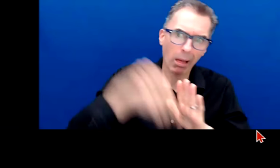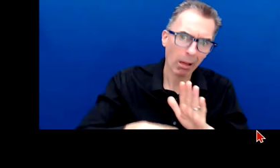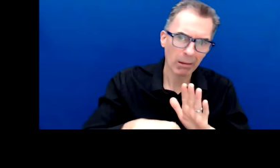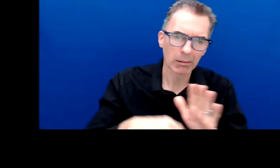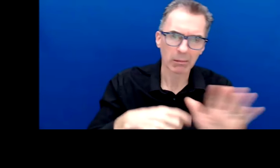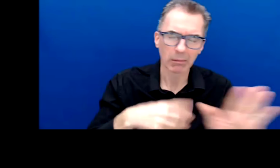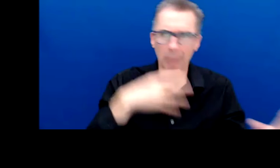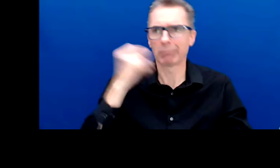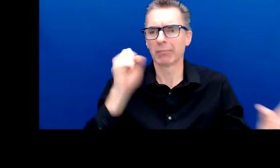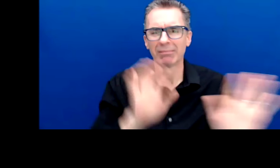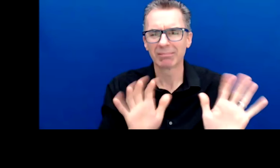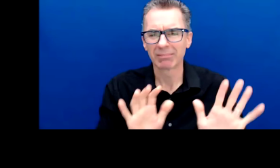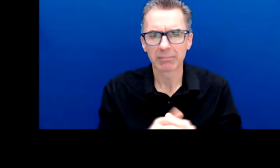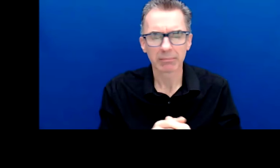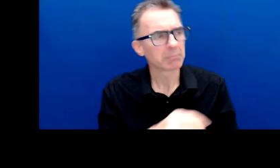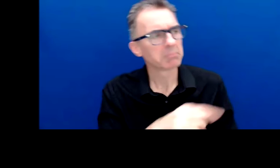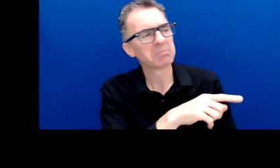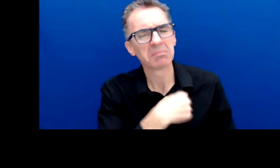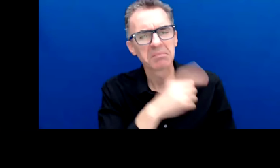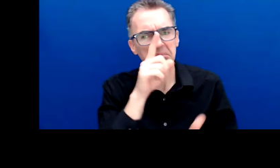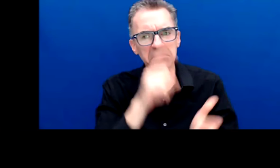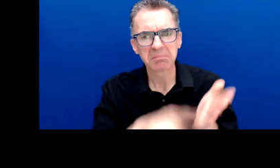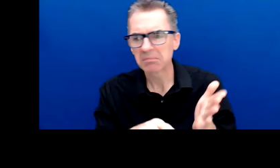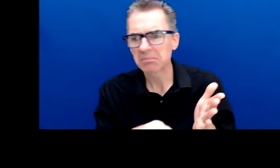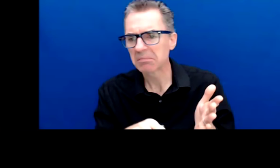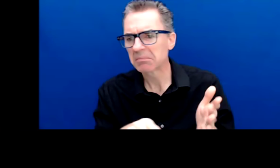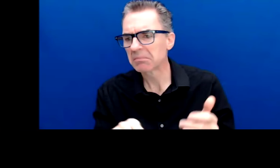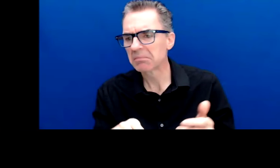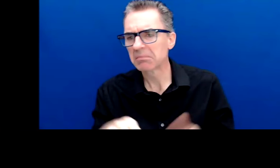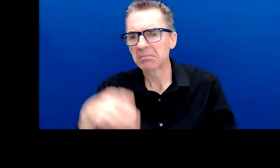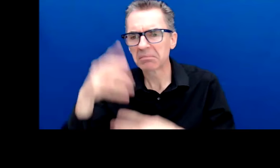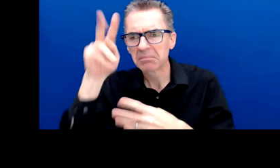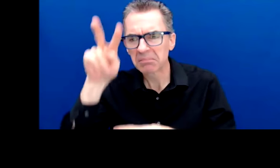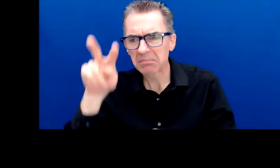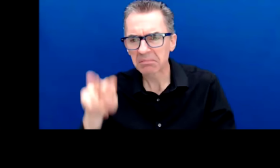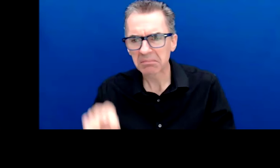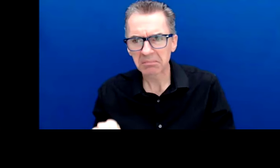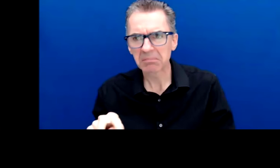and just kind of like, see if anybody mentions anything. Probably unmute yourself.